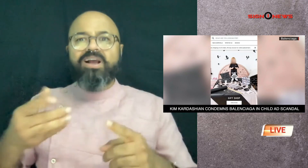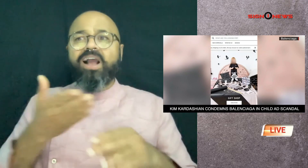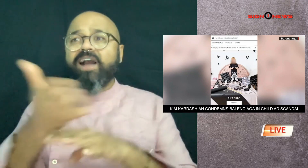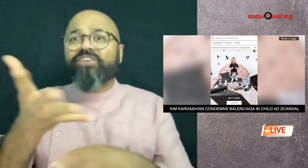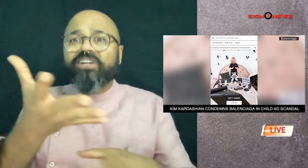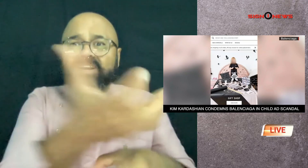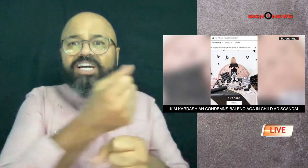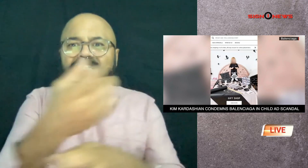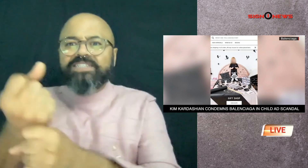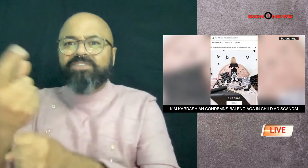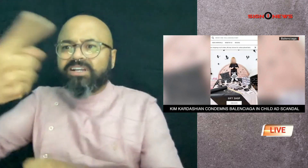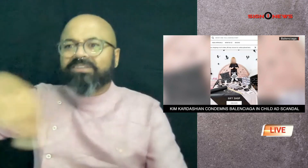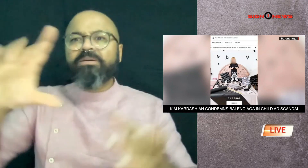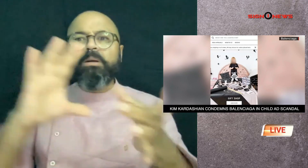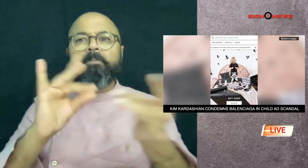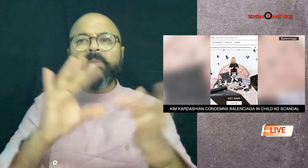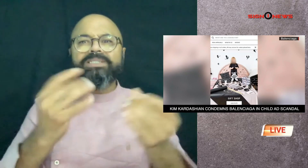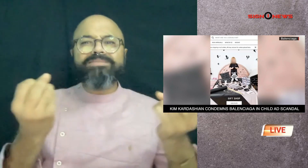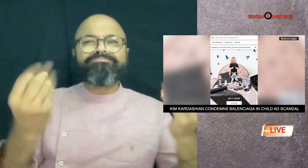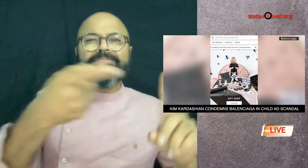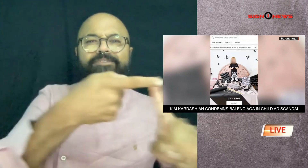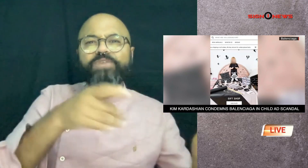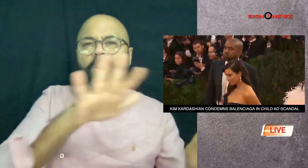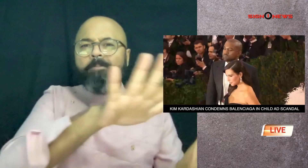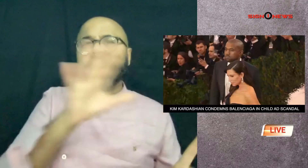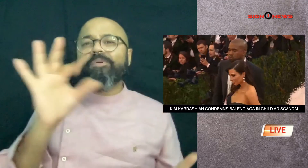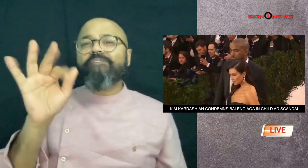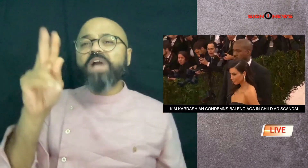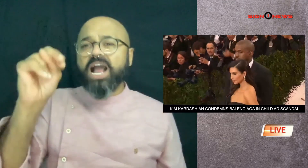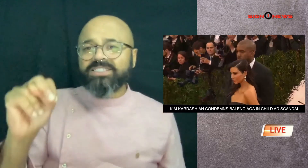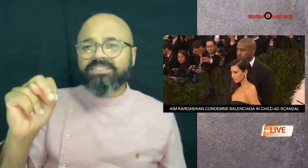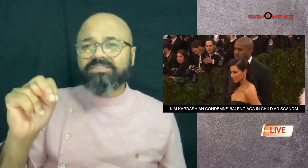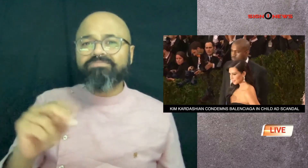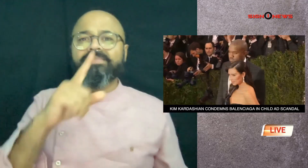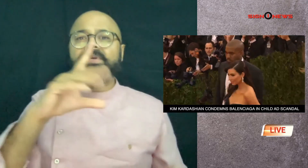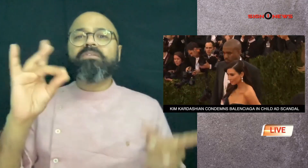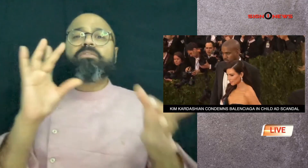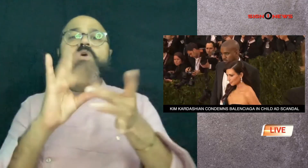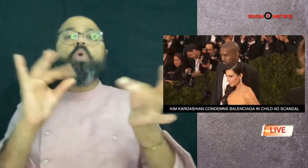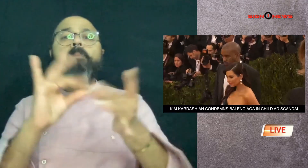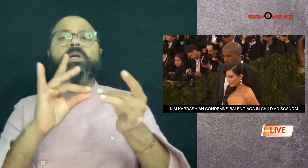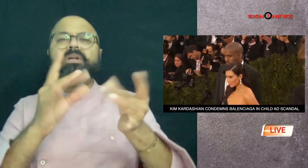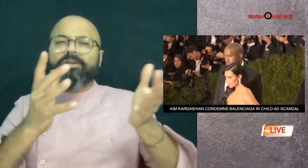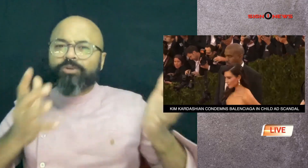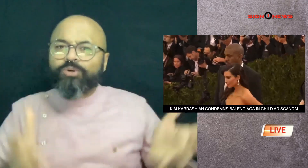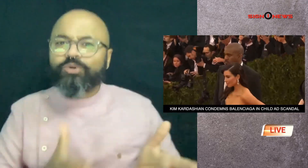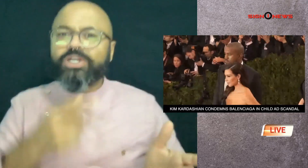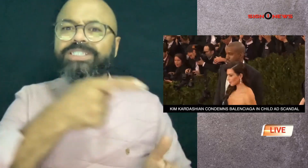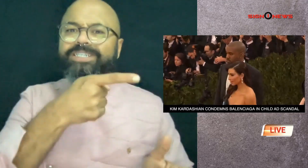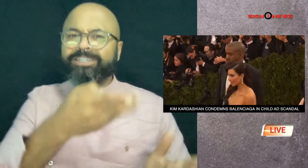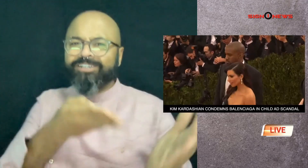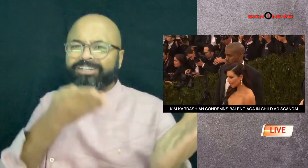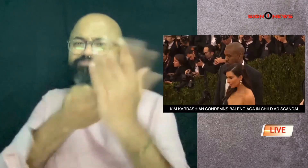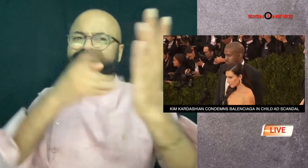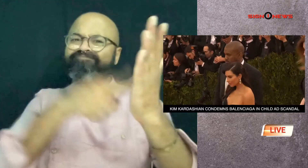after receiving hundreds of messages from fans and commenters urging her to denounce the brand